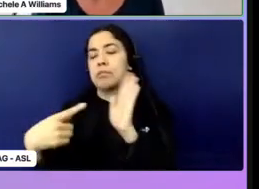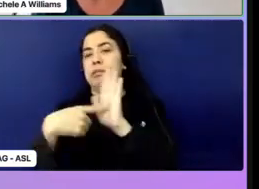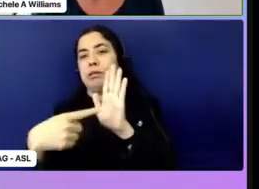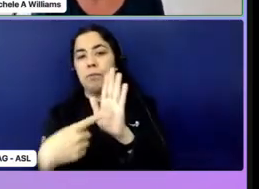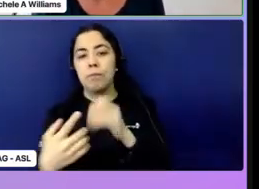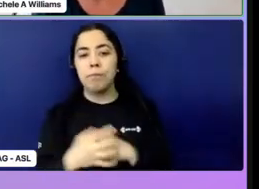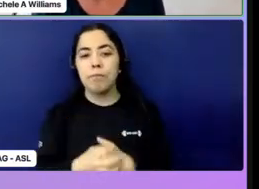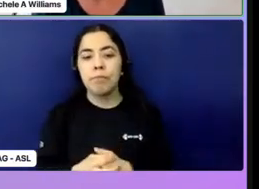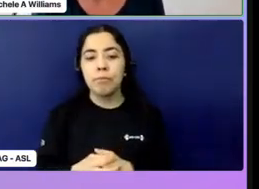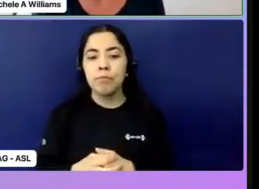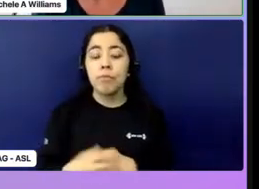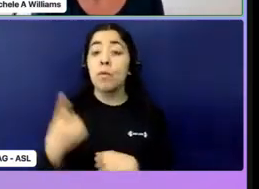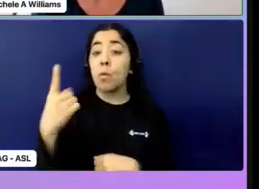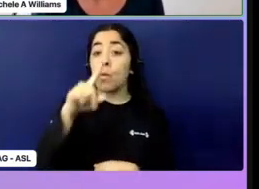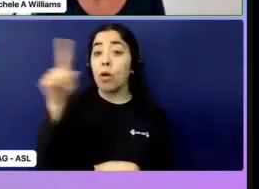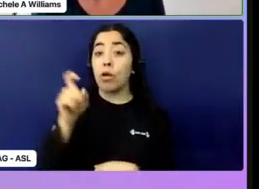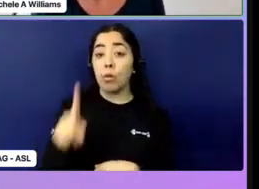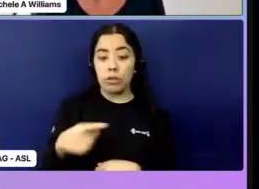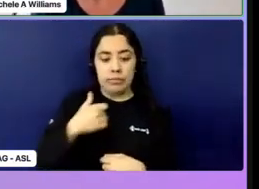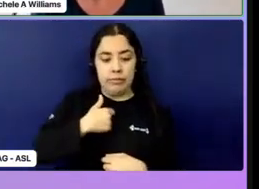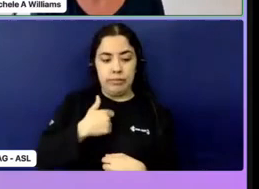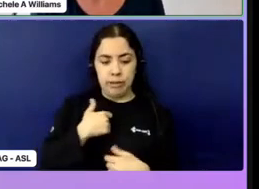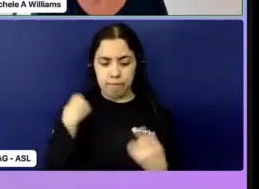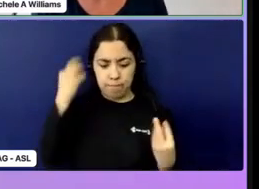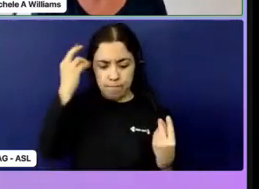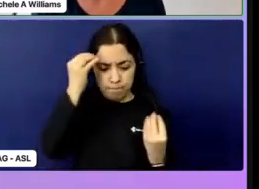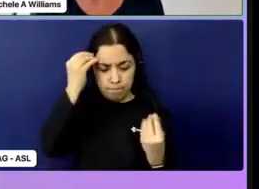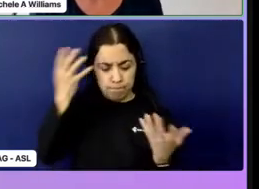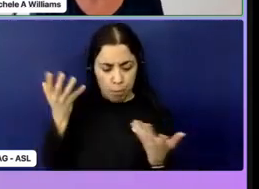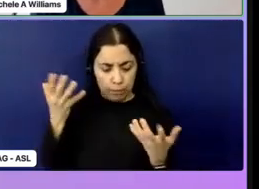more contextual kind of research. So, for instance,